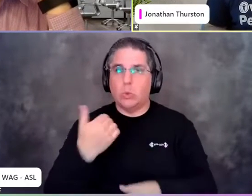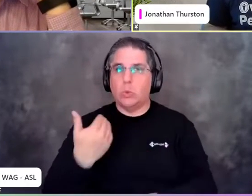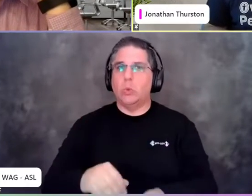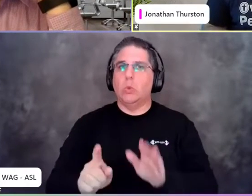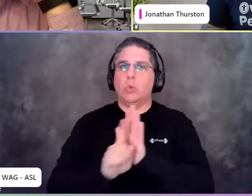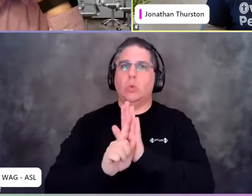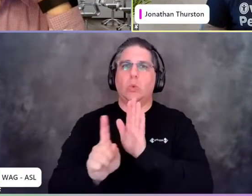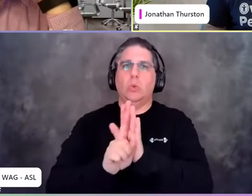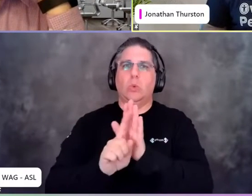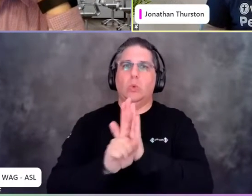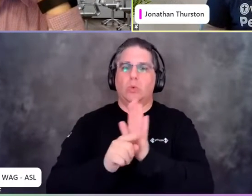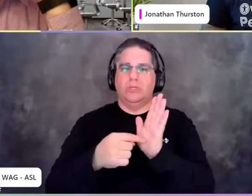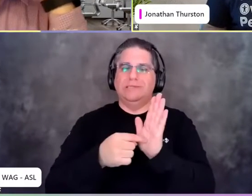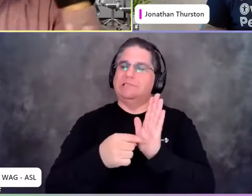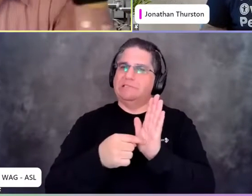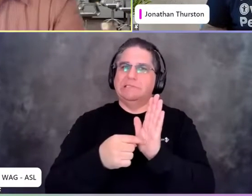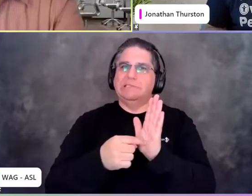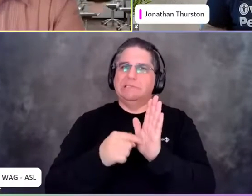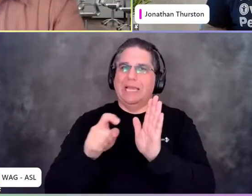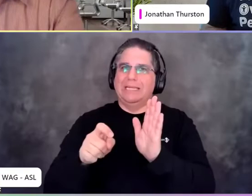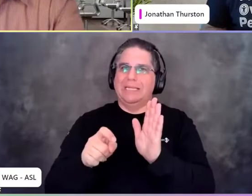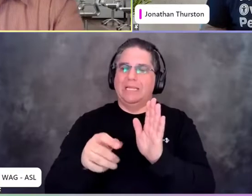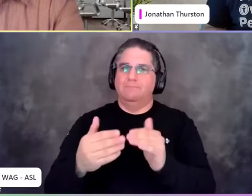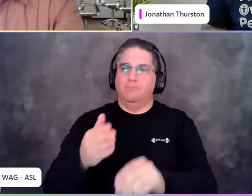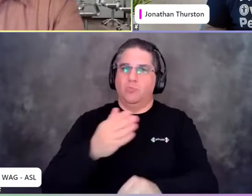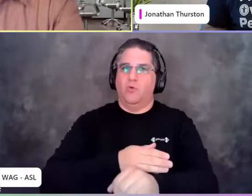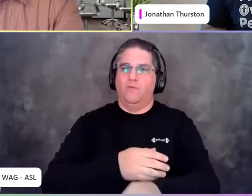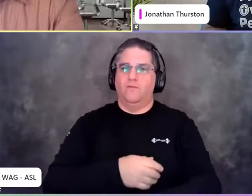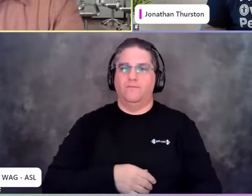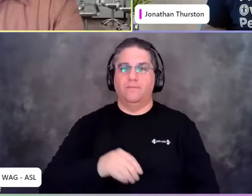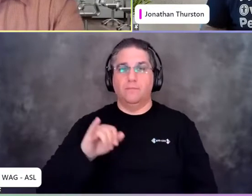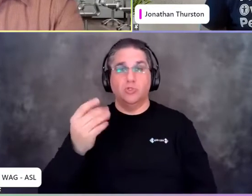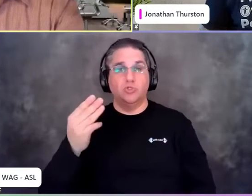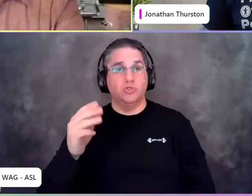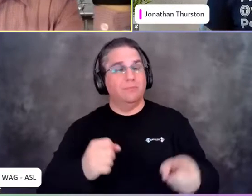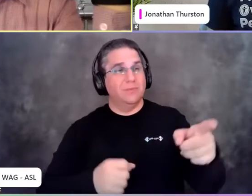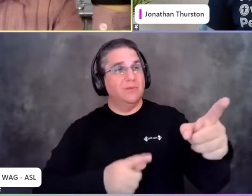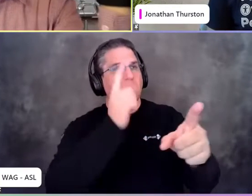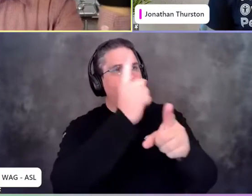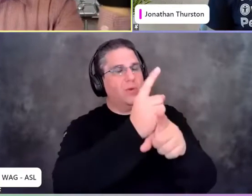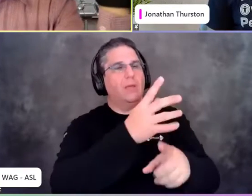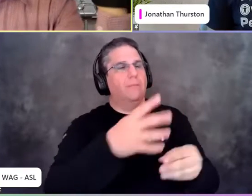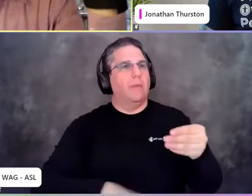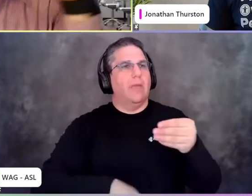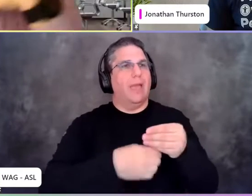super important topic.? And it's a signal if you don't have training. That sends a signal. And it's something we